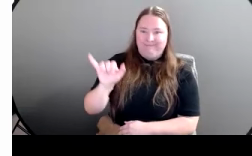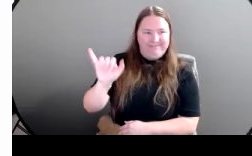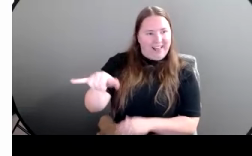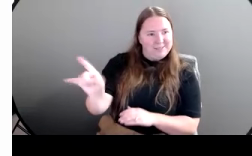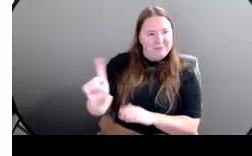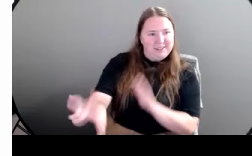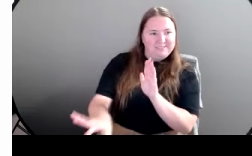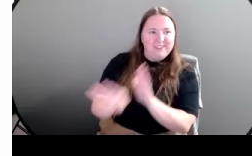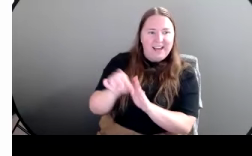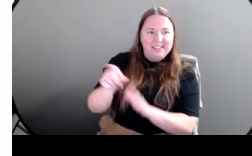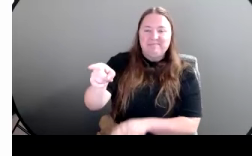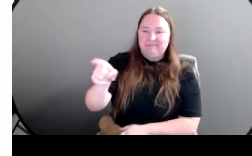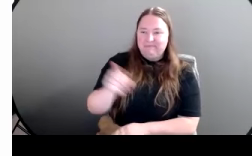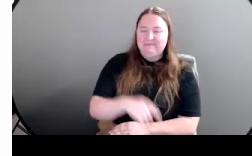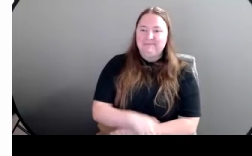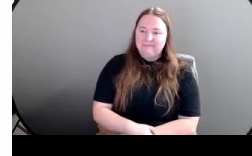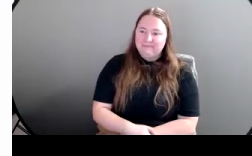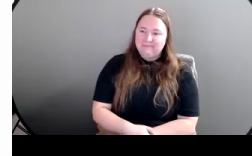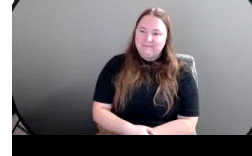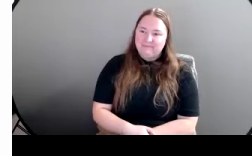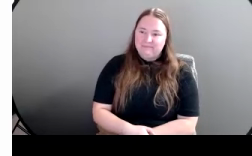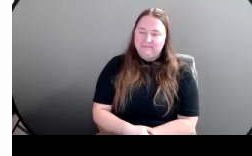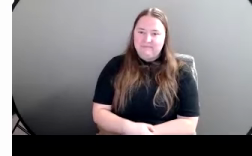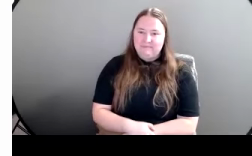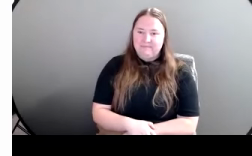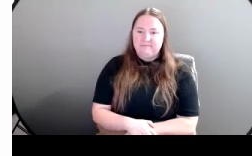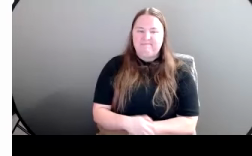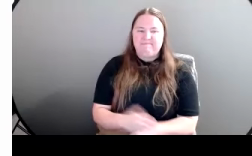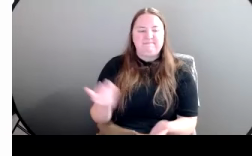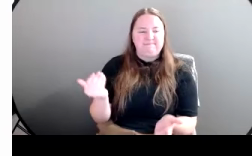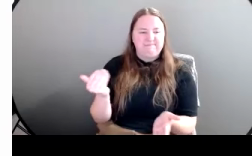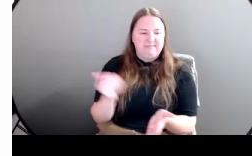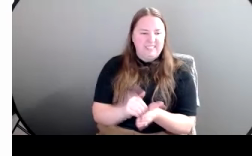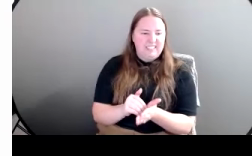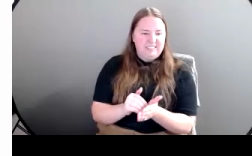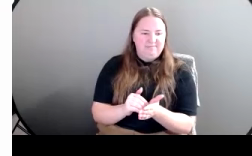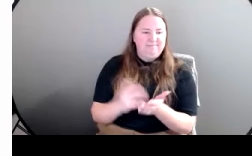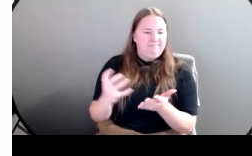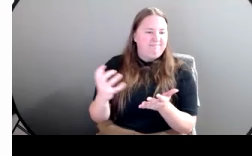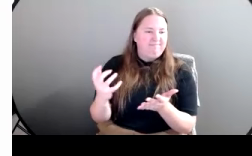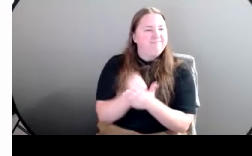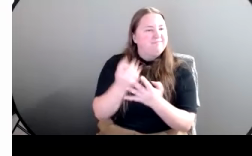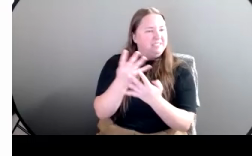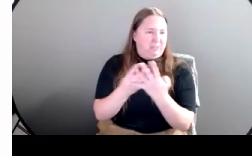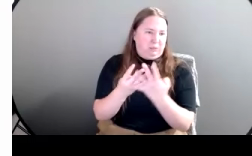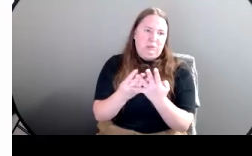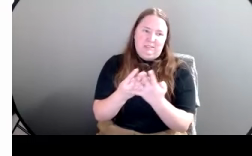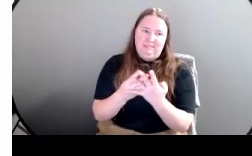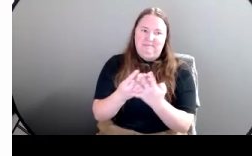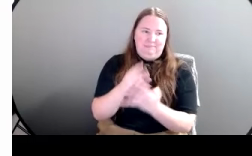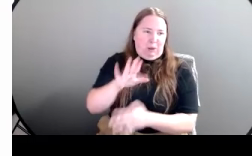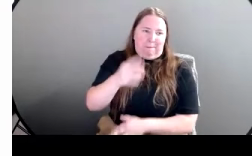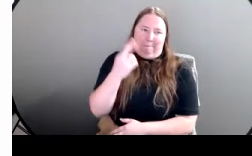Books. One search catalog. And again, taking advantage of filters is, your best friend here.